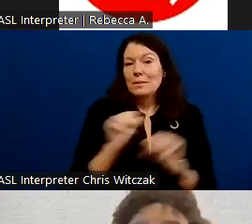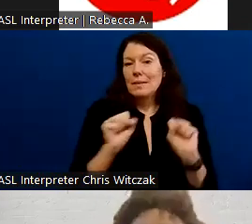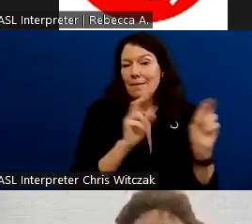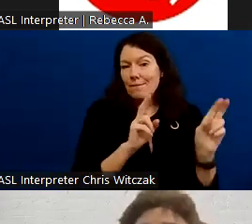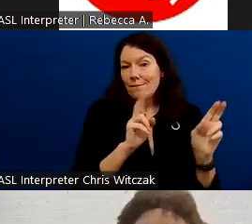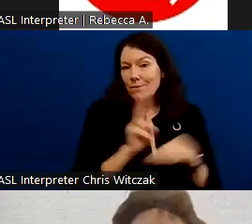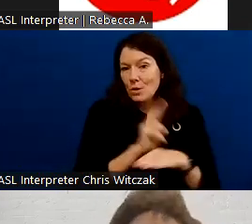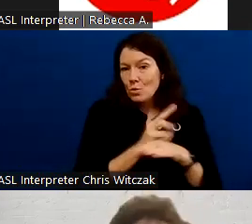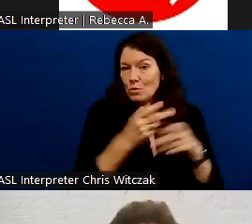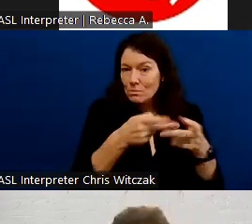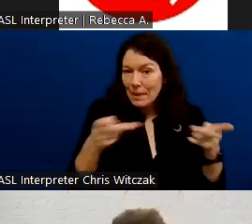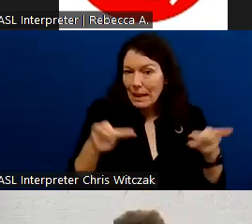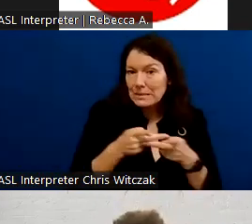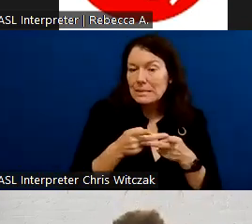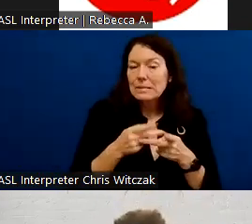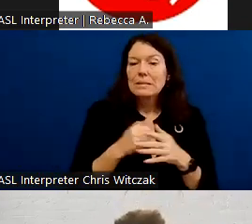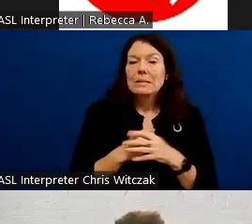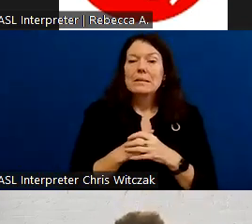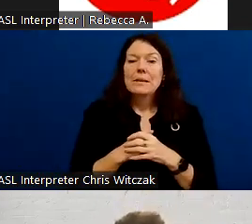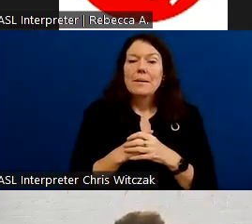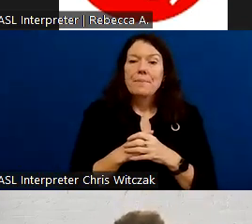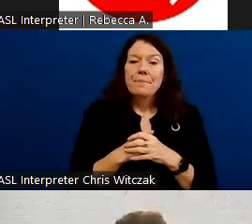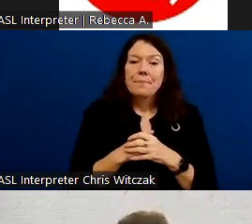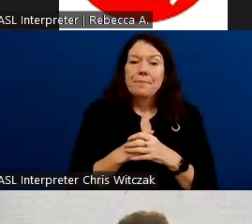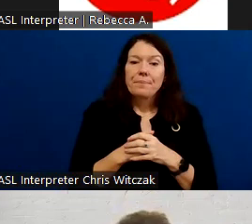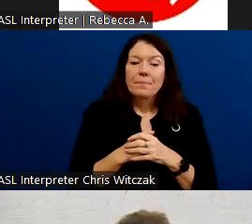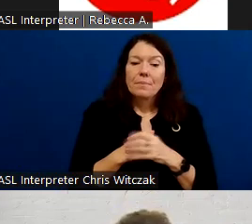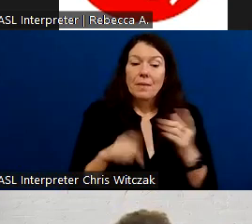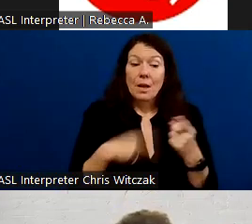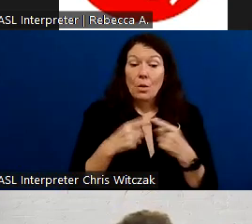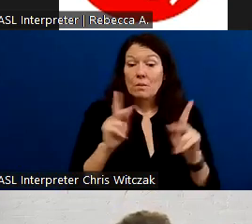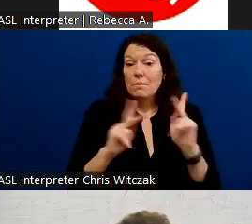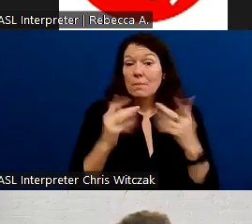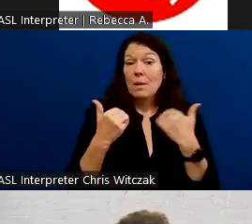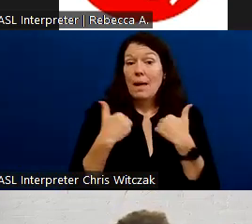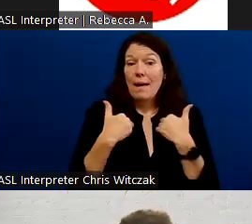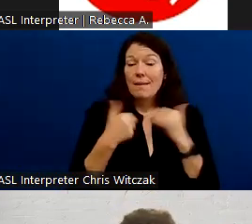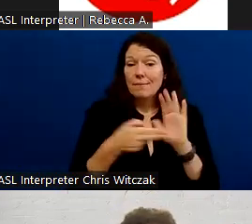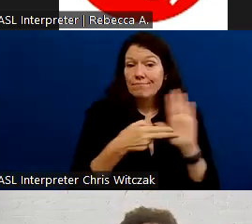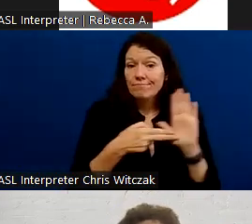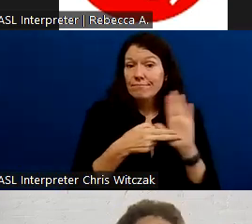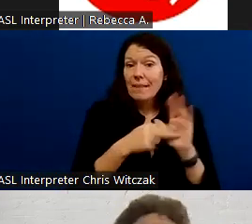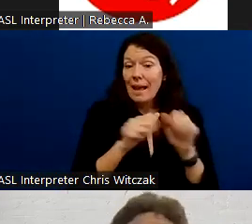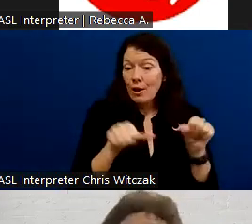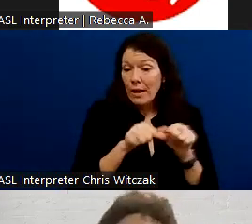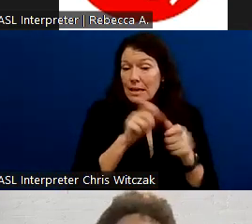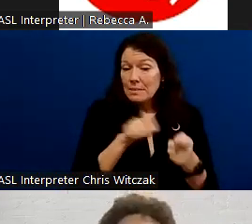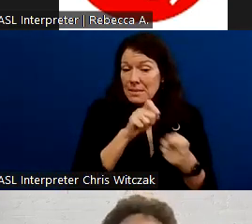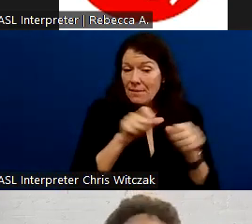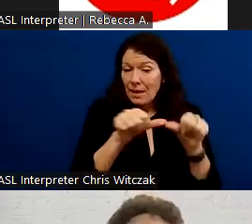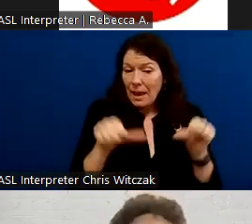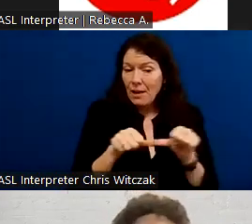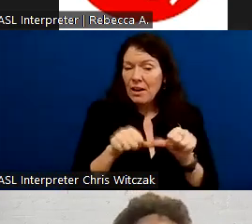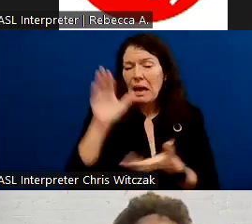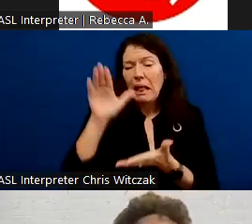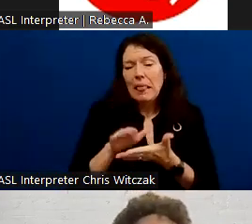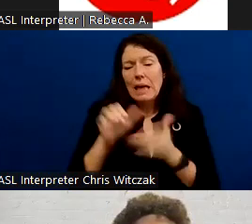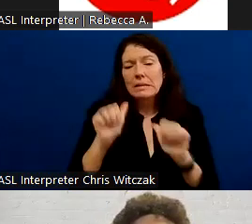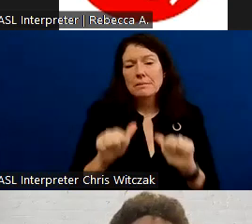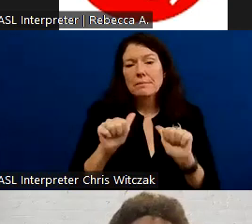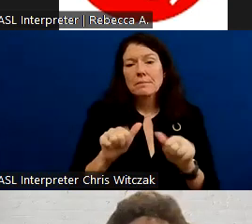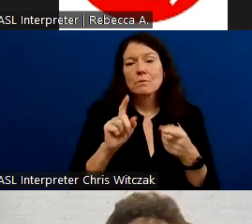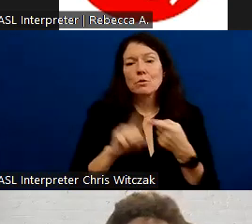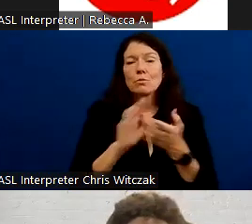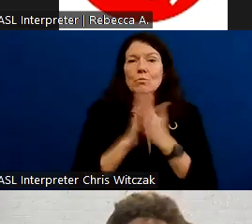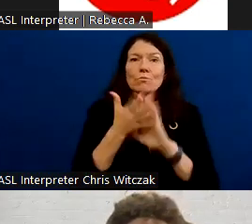or locations um when people have those designated areas they're less likely to engage in that